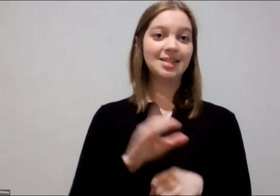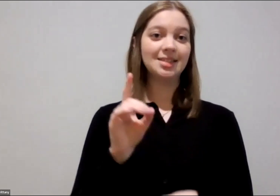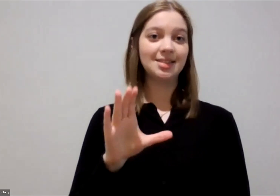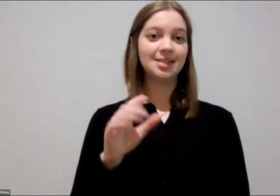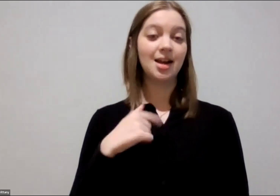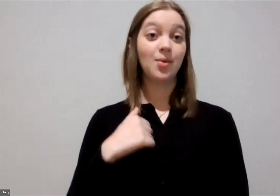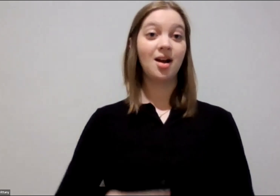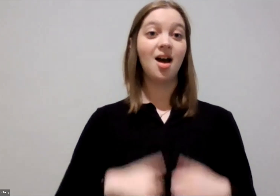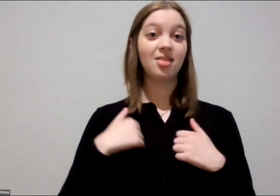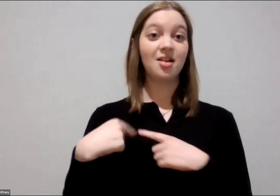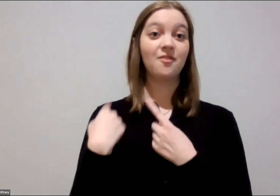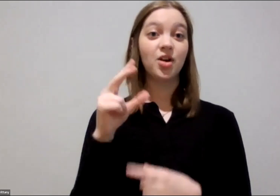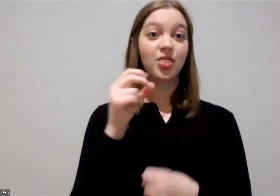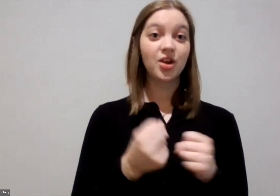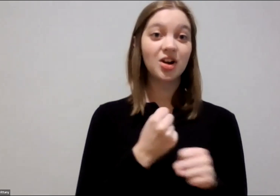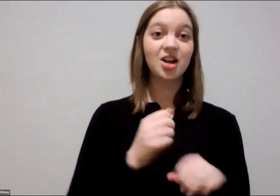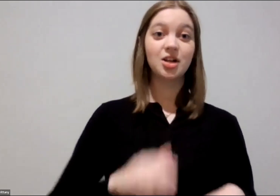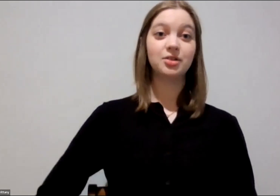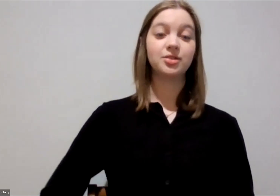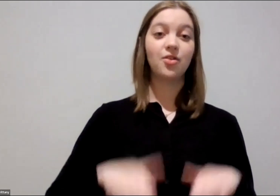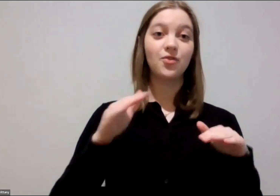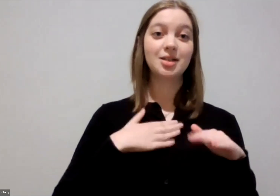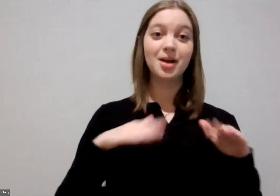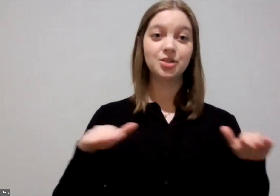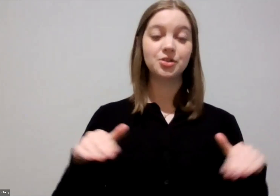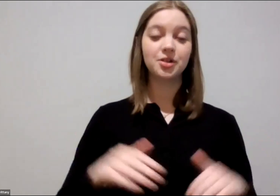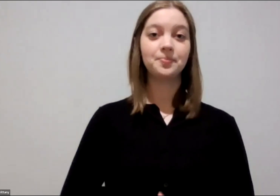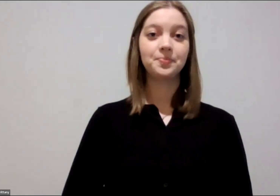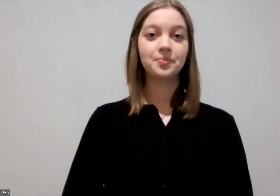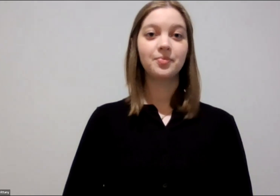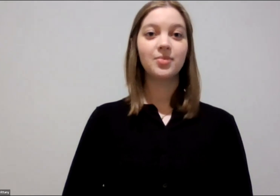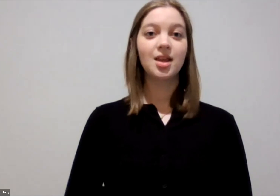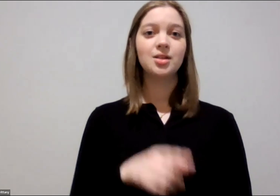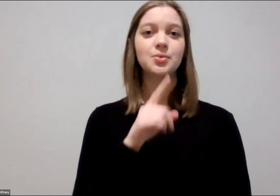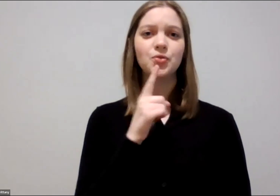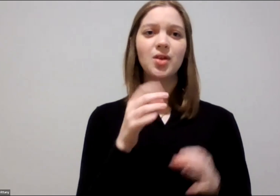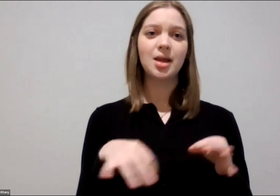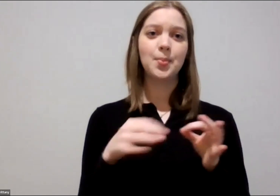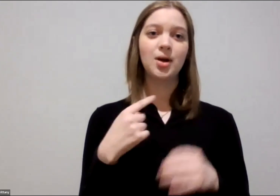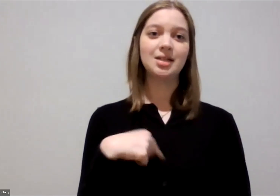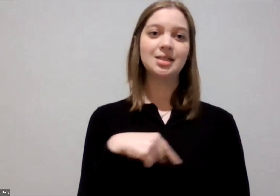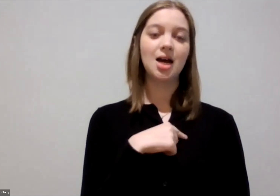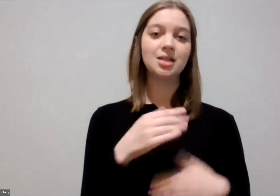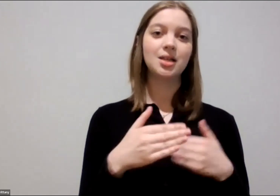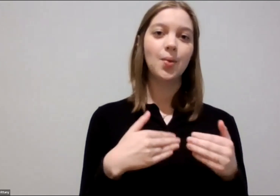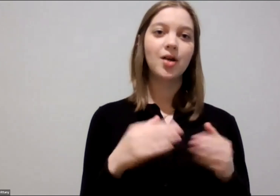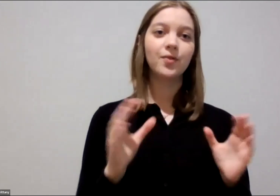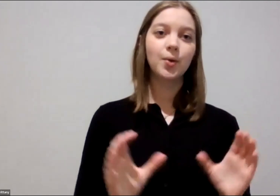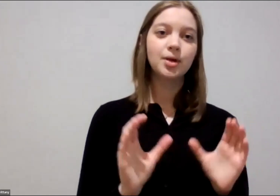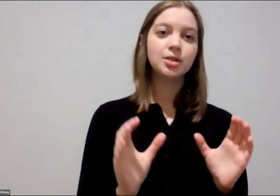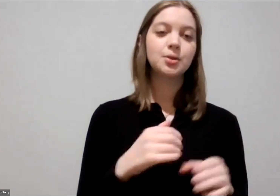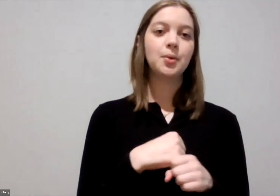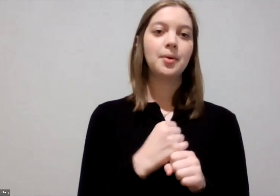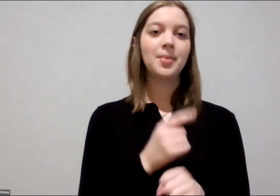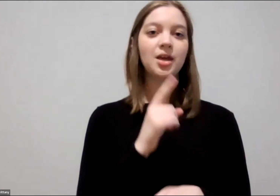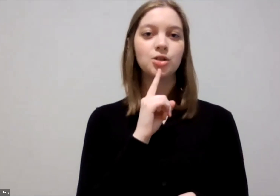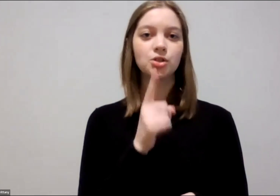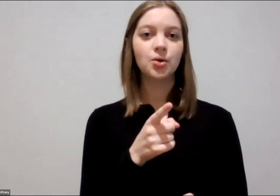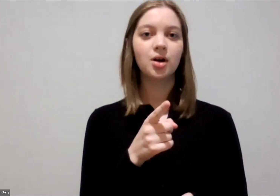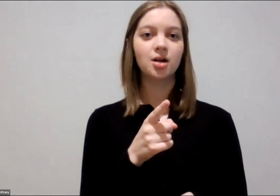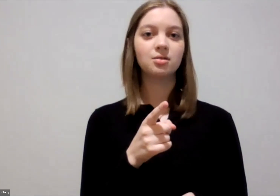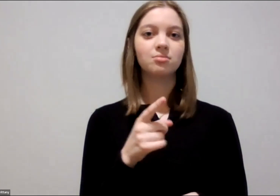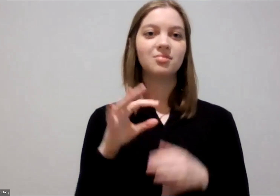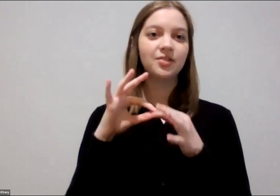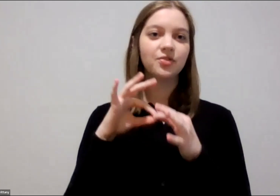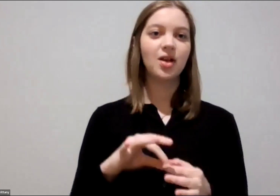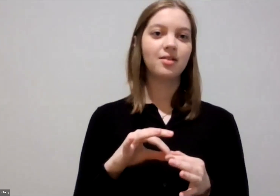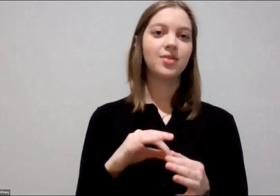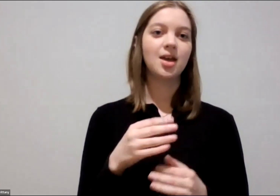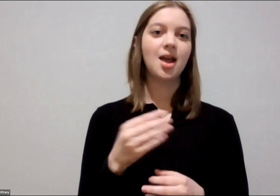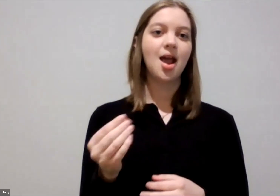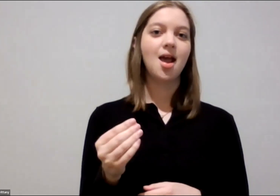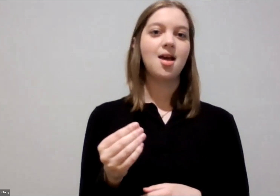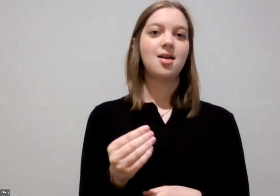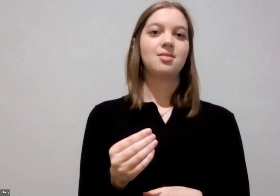And where I lived for 30 years and where I raised my children So it's really important to us that whatever we do that we make sure that it's very relevant and speaks to the students.